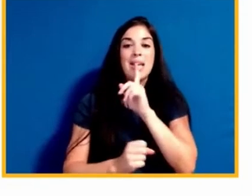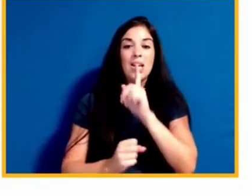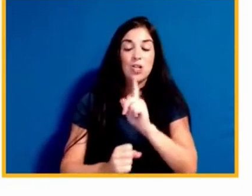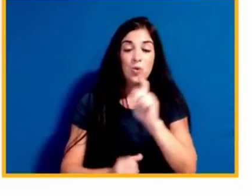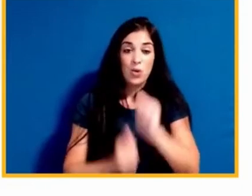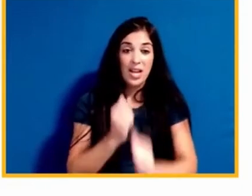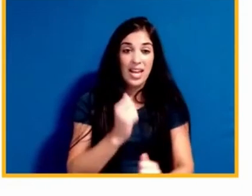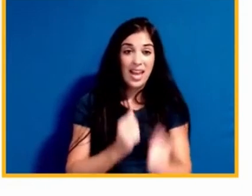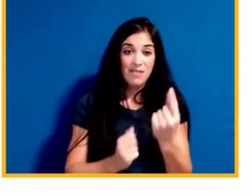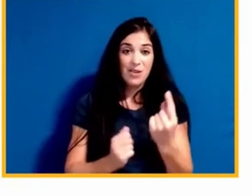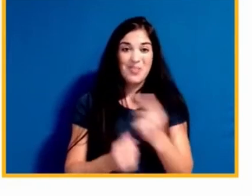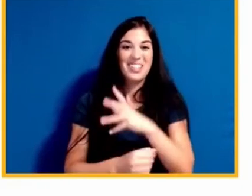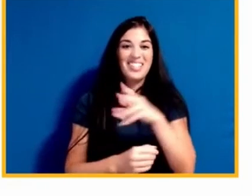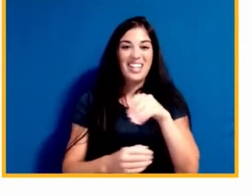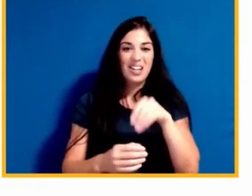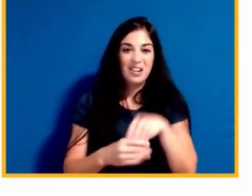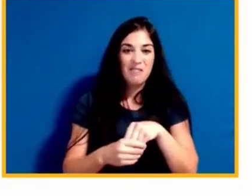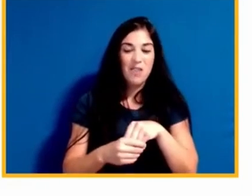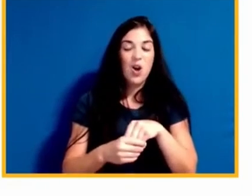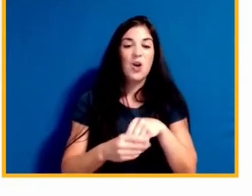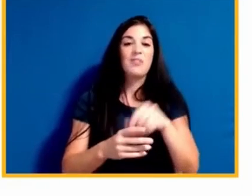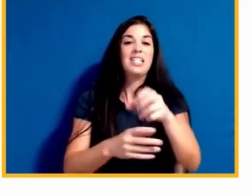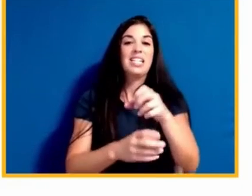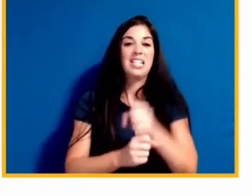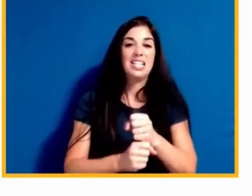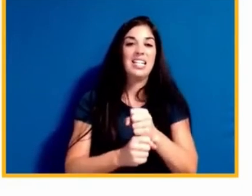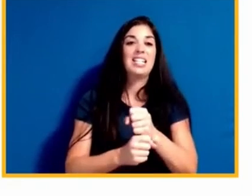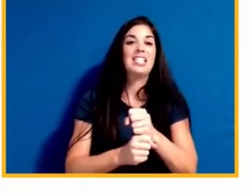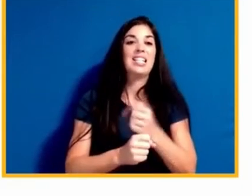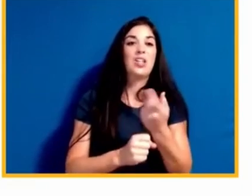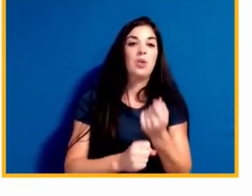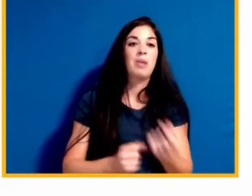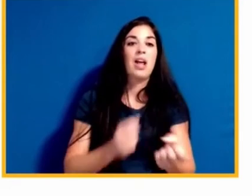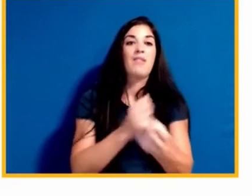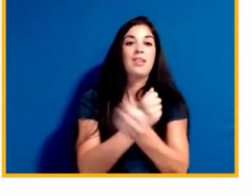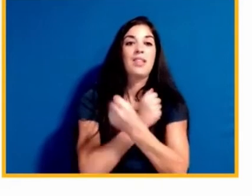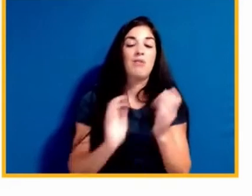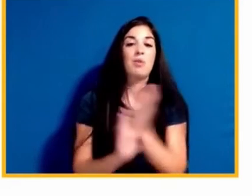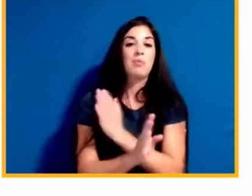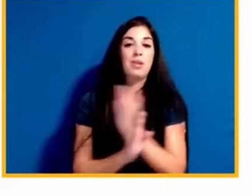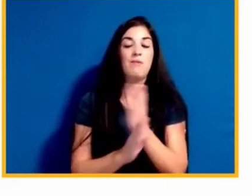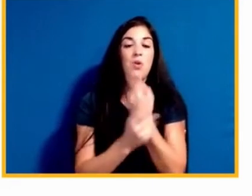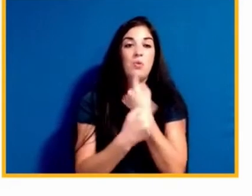everybody that's involved gets a little bit of love before we do announce our top three.